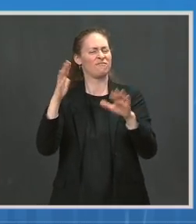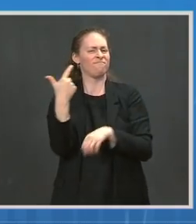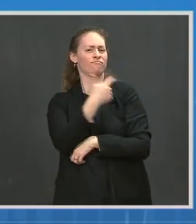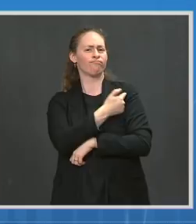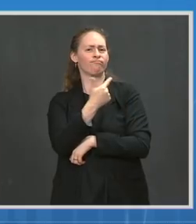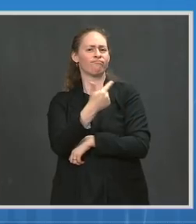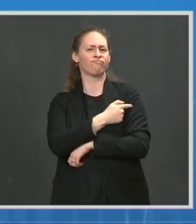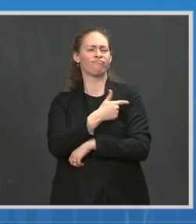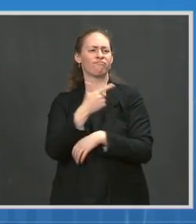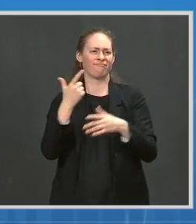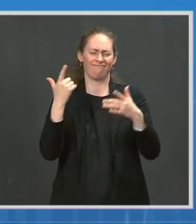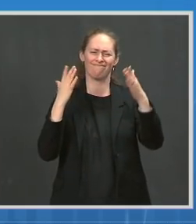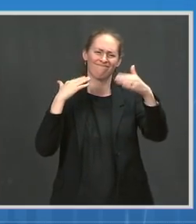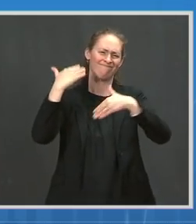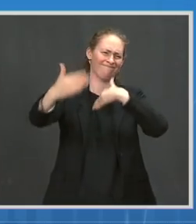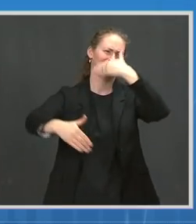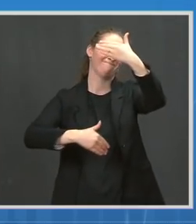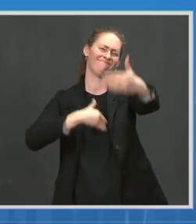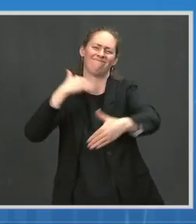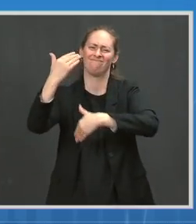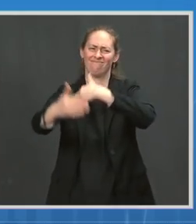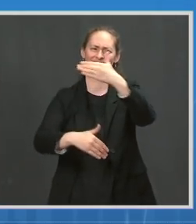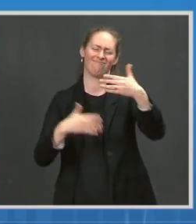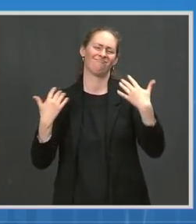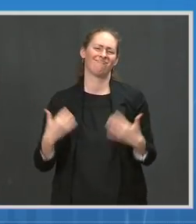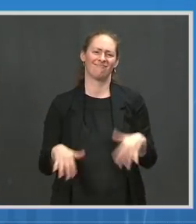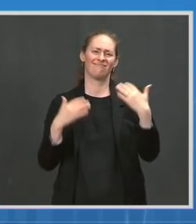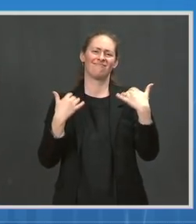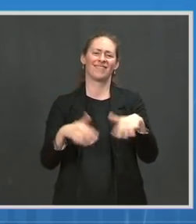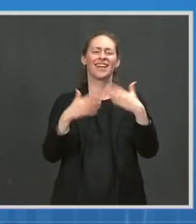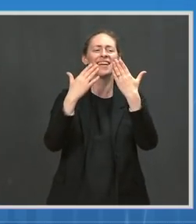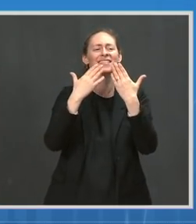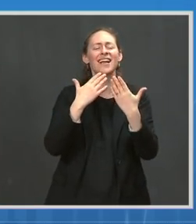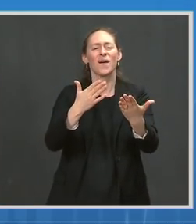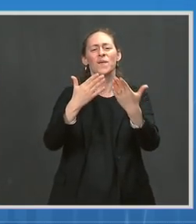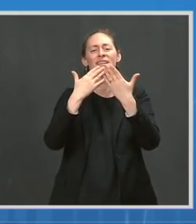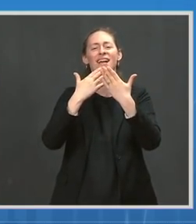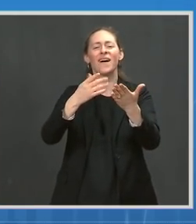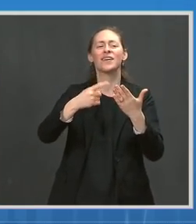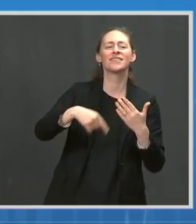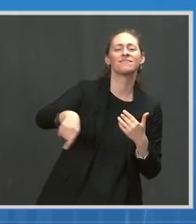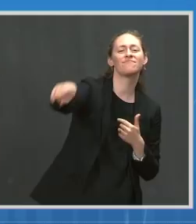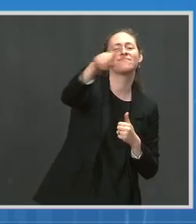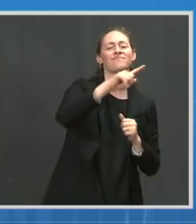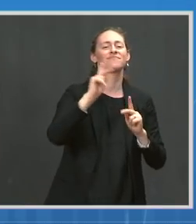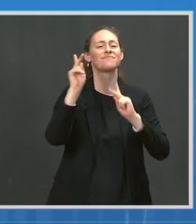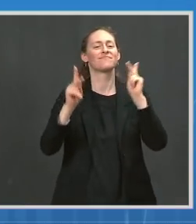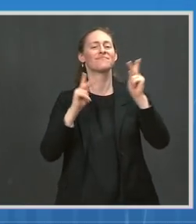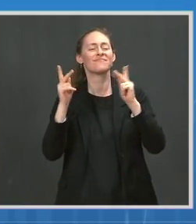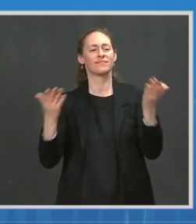Thank you so much to the many people across the United States who have lined up to get vaccinated.